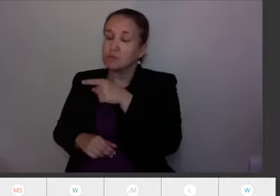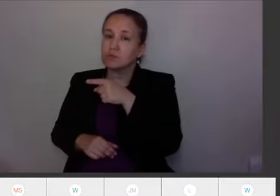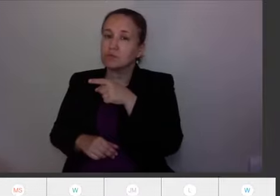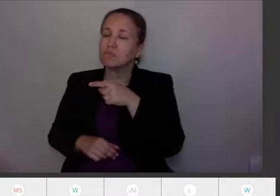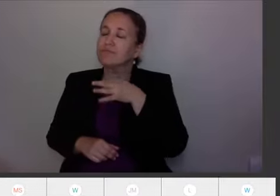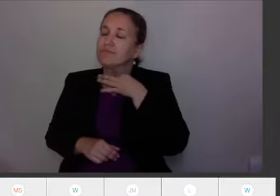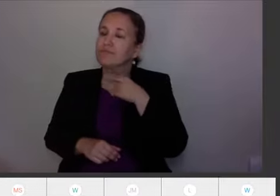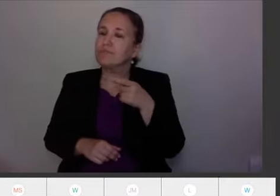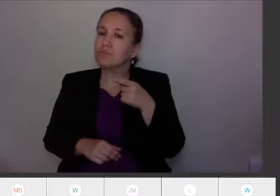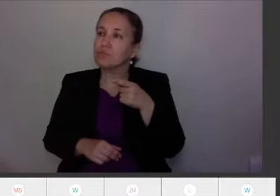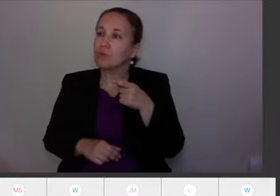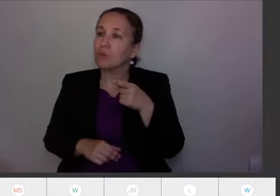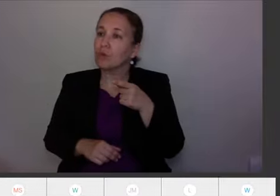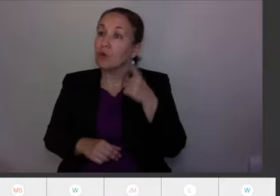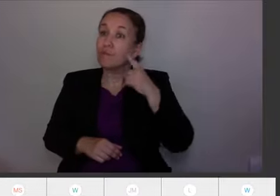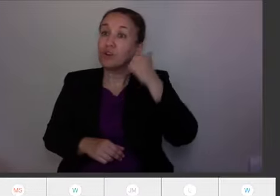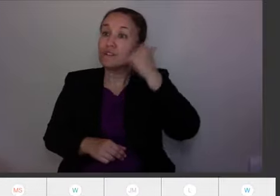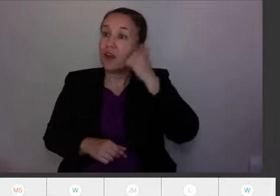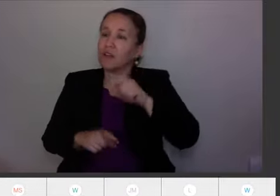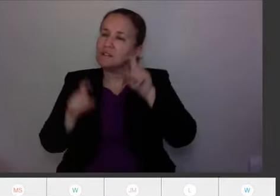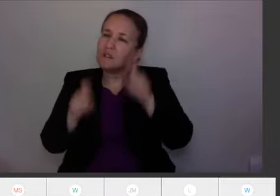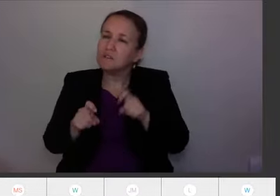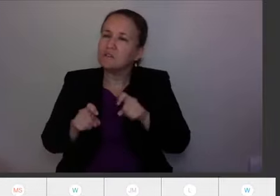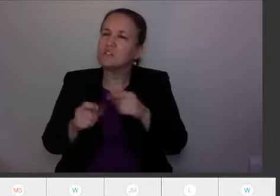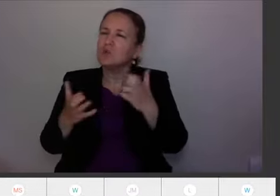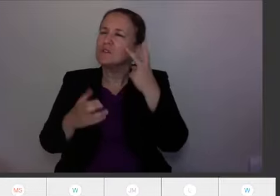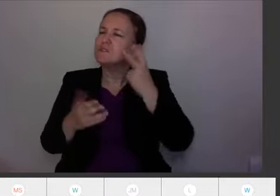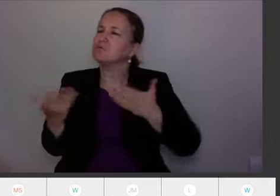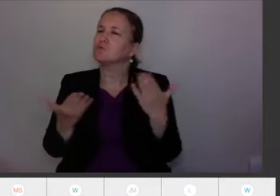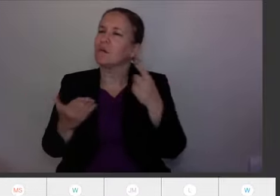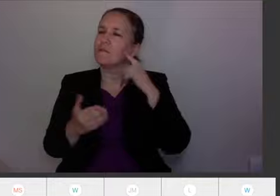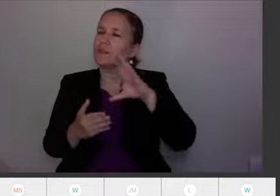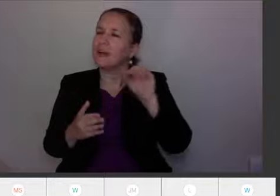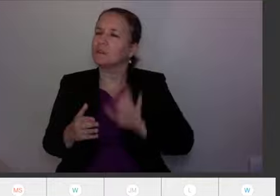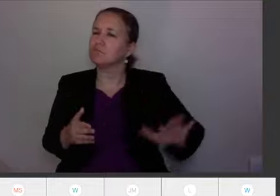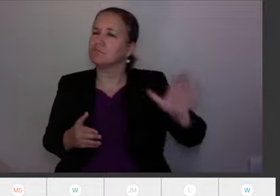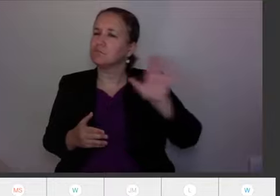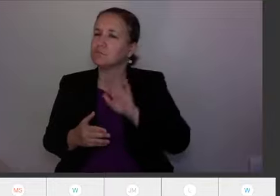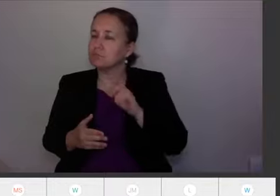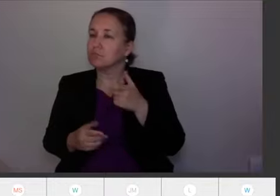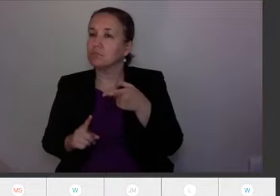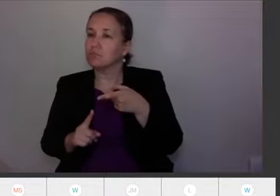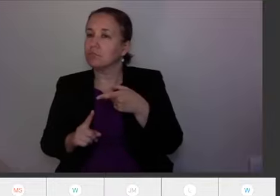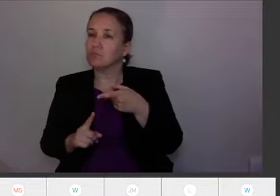to be as far as daily tests and and how far uh if if they're not there how far away is the county